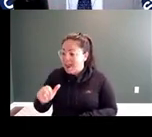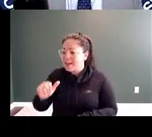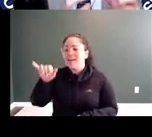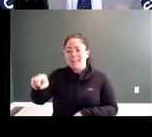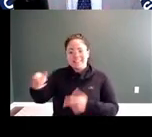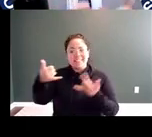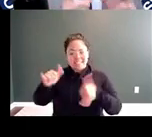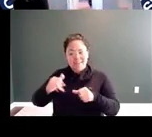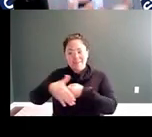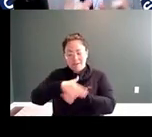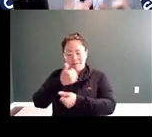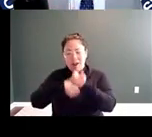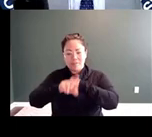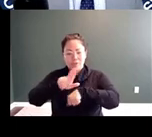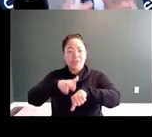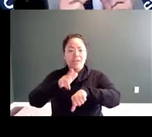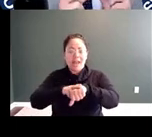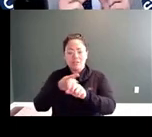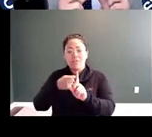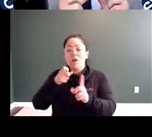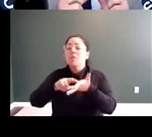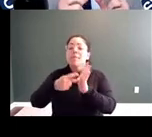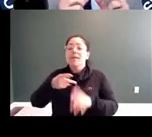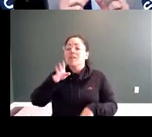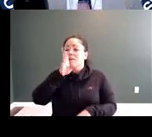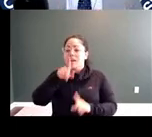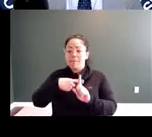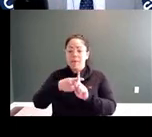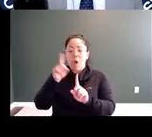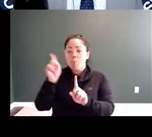So it's about origins, it's about location.